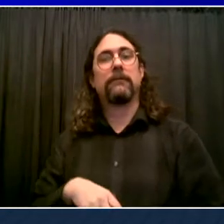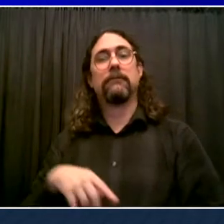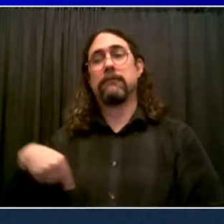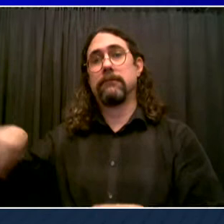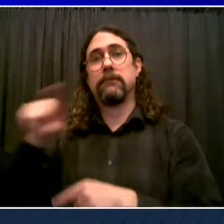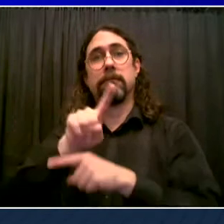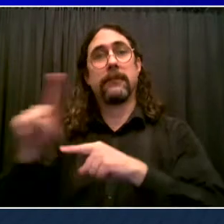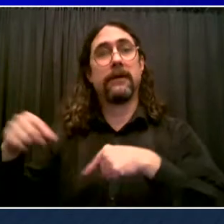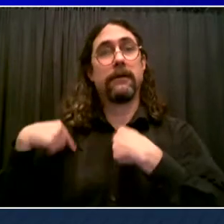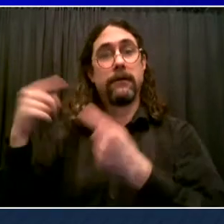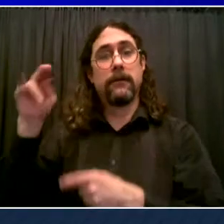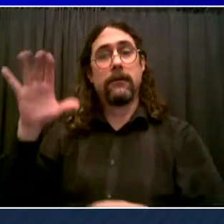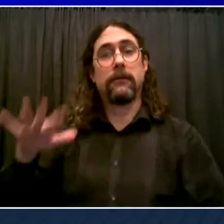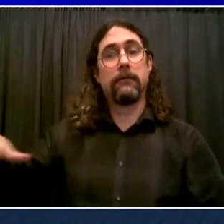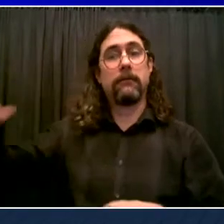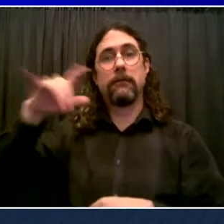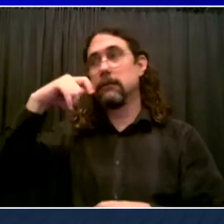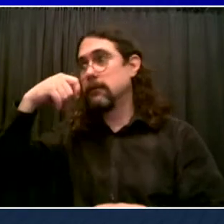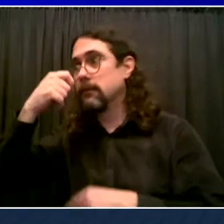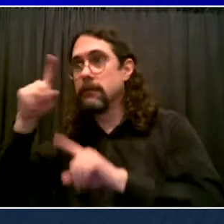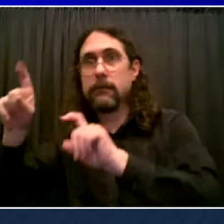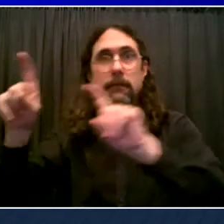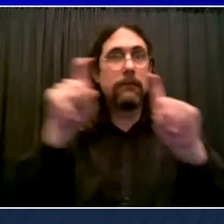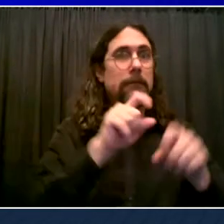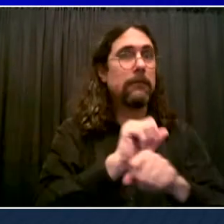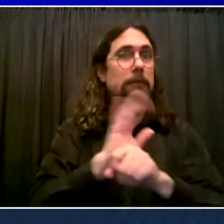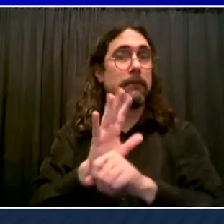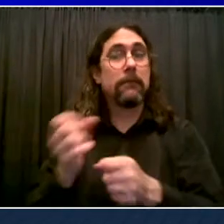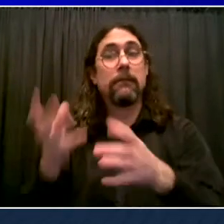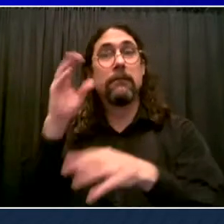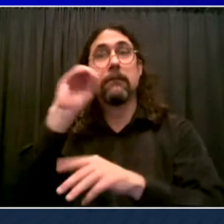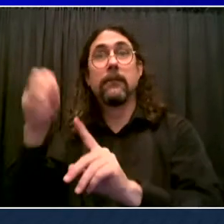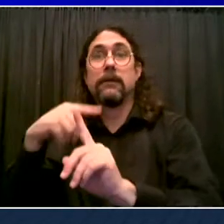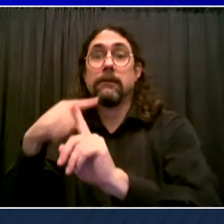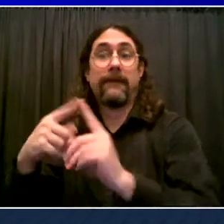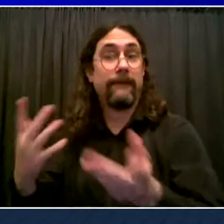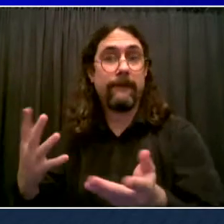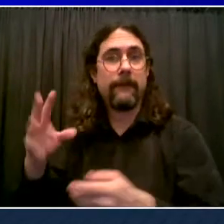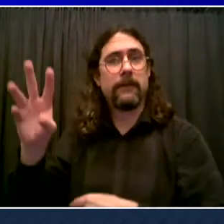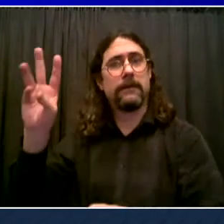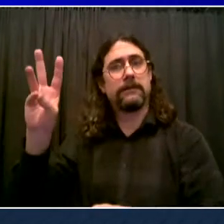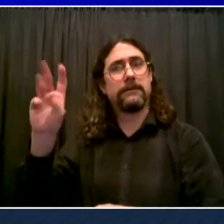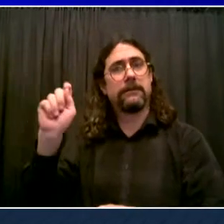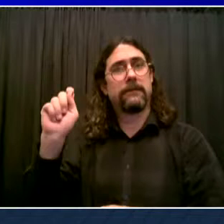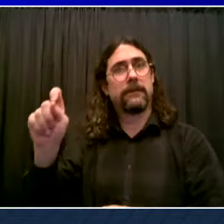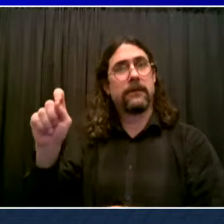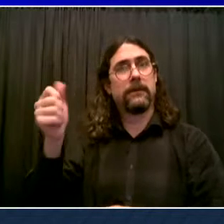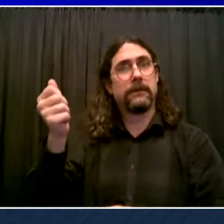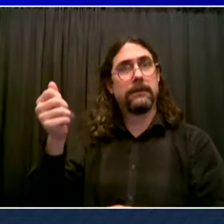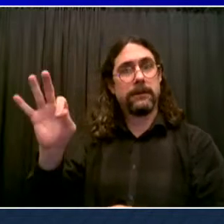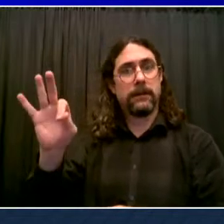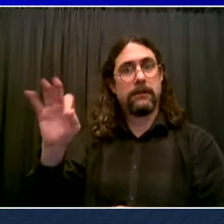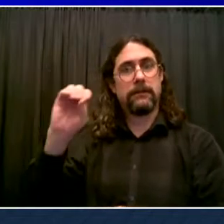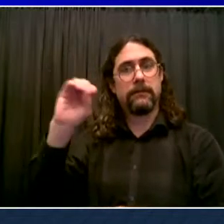ON A SEVEN-DAY ROLLING AVERAGE. PERCENTAGE OF PEOPLE TESTING CITYWIDE POSITIVE FOR